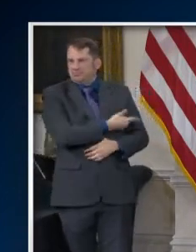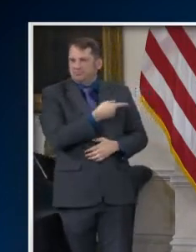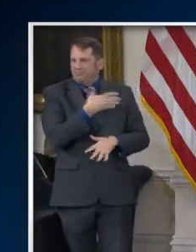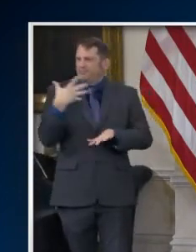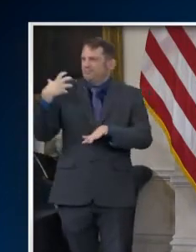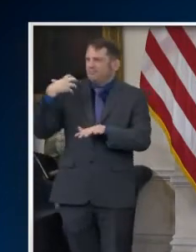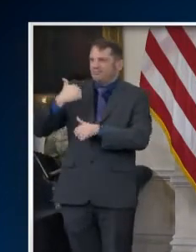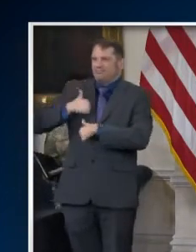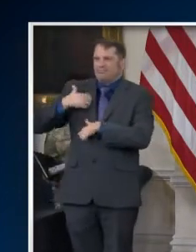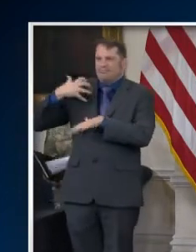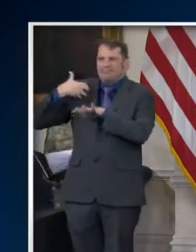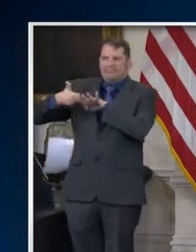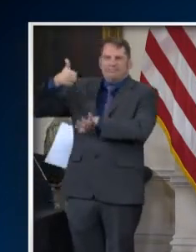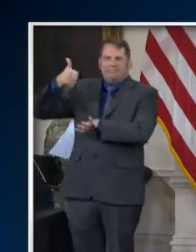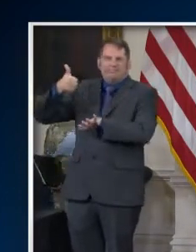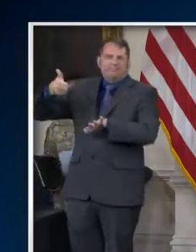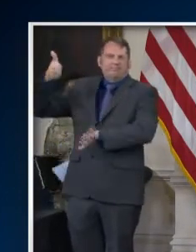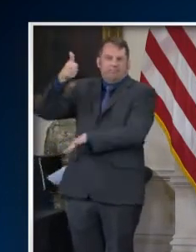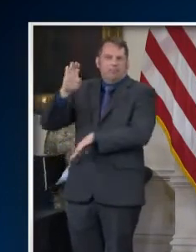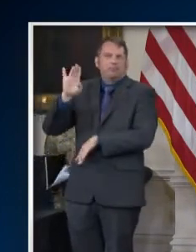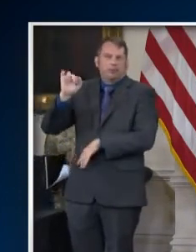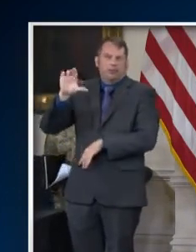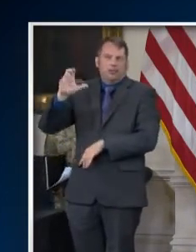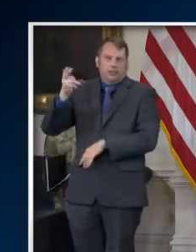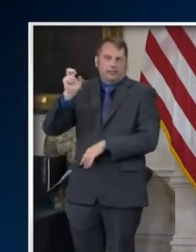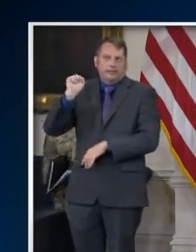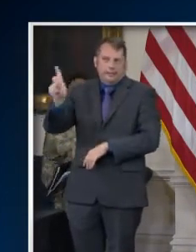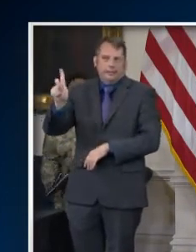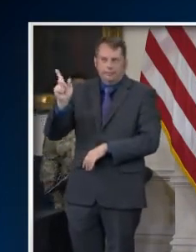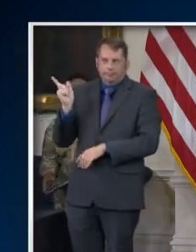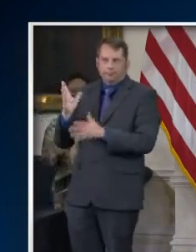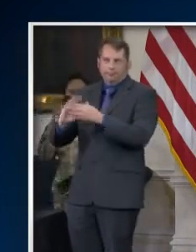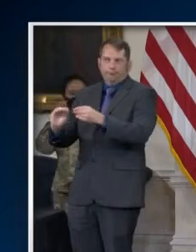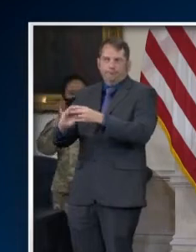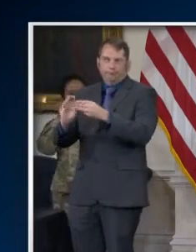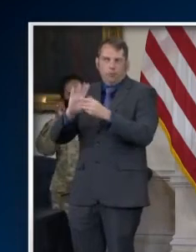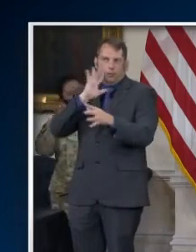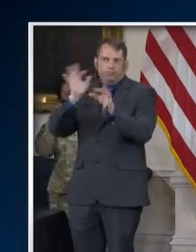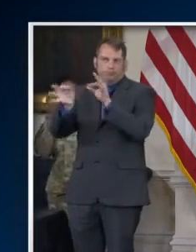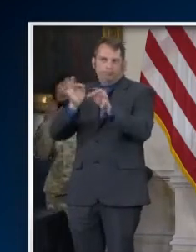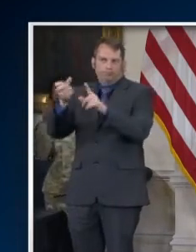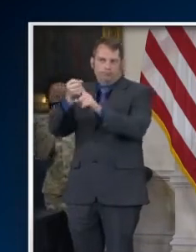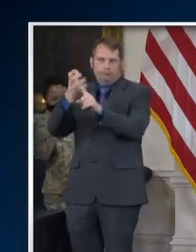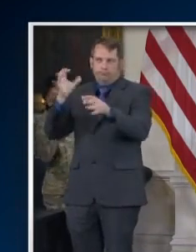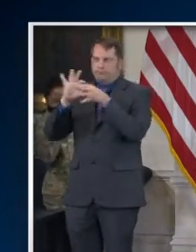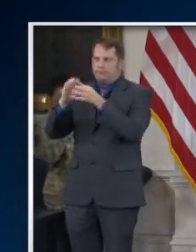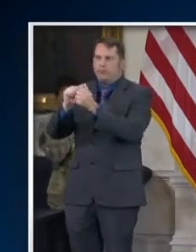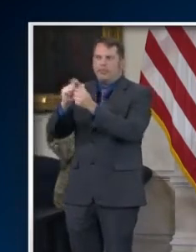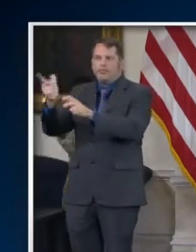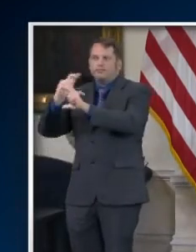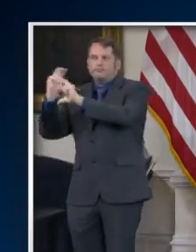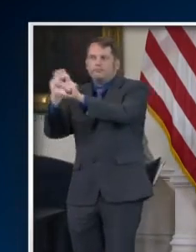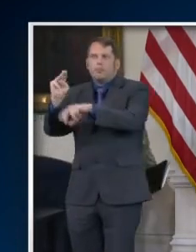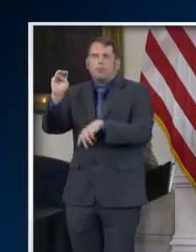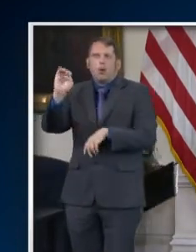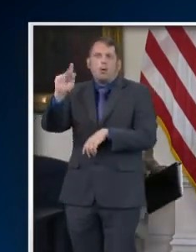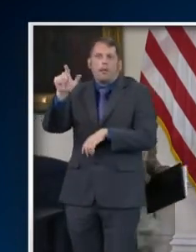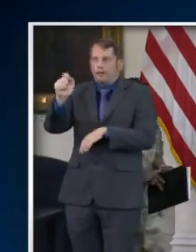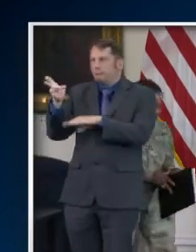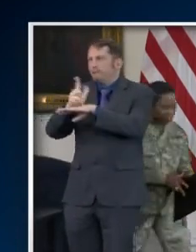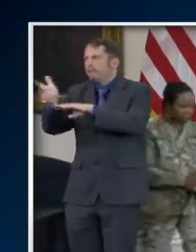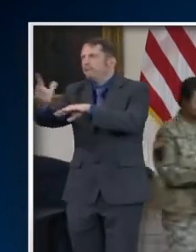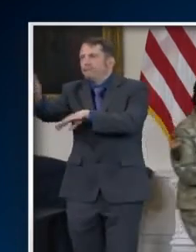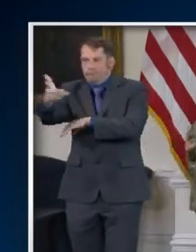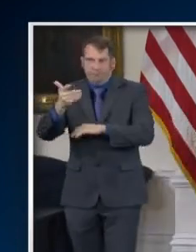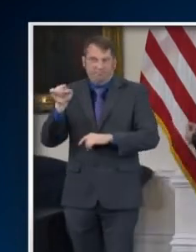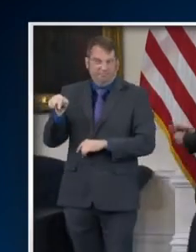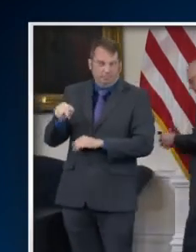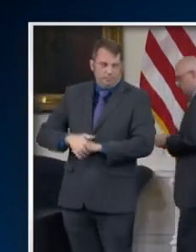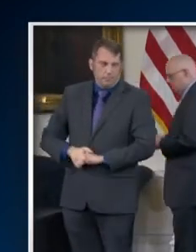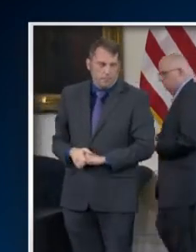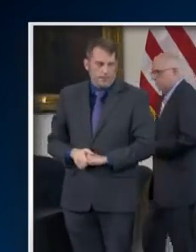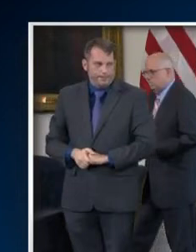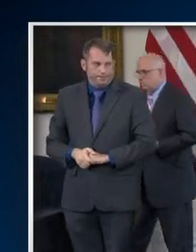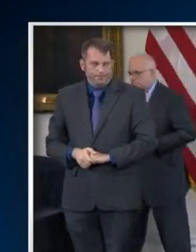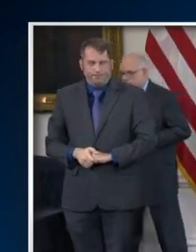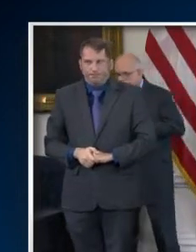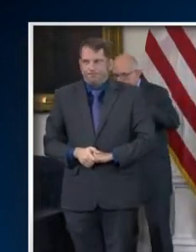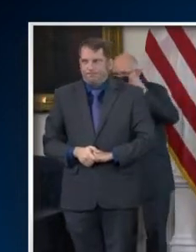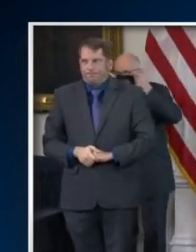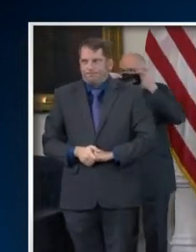NOW, I WILL TURN IT OVER TO BRIGADIER GENERAL BIRCKHEAD TO